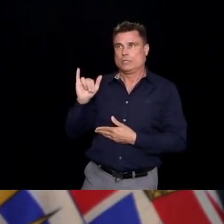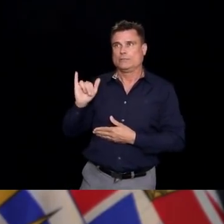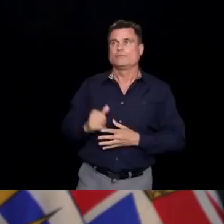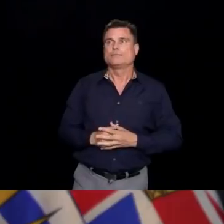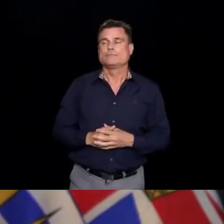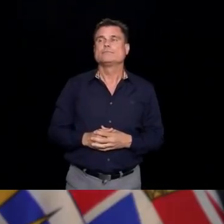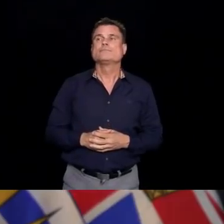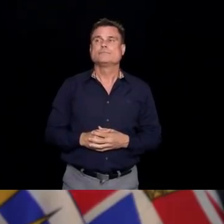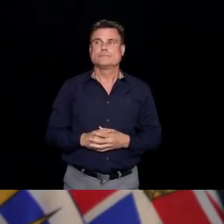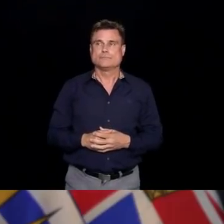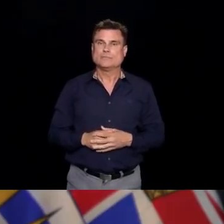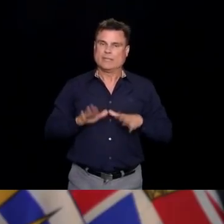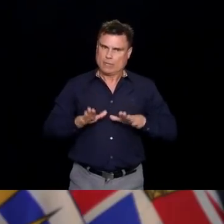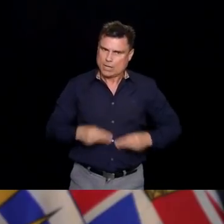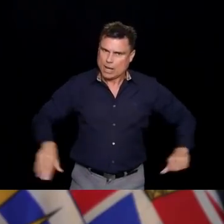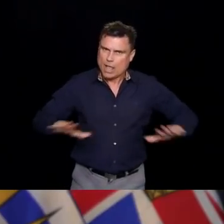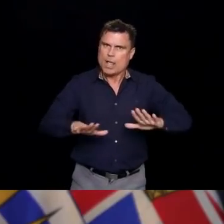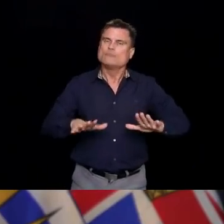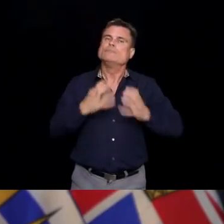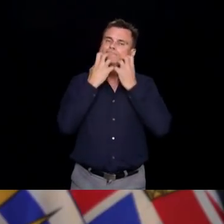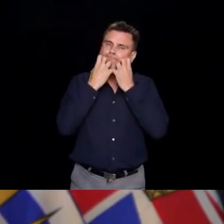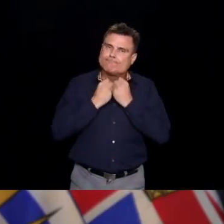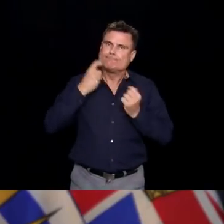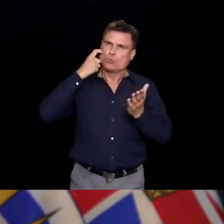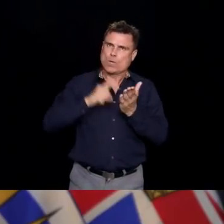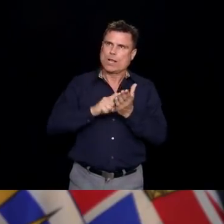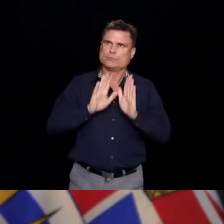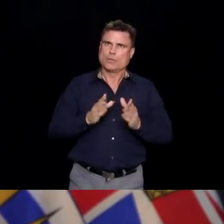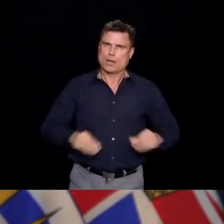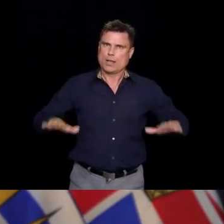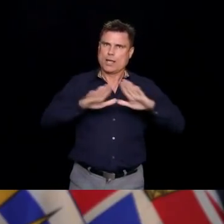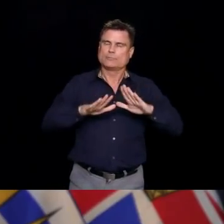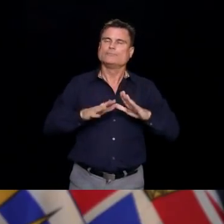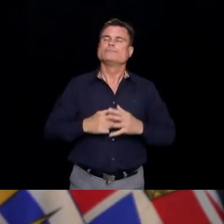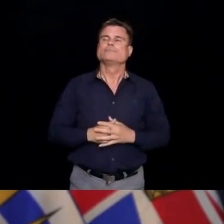, the (unknown term) First Nations and we are grateful to be able to present from these territories today.